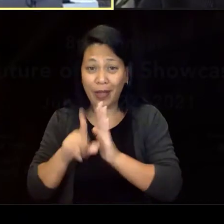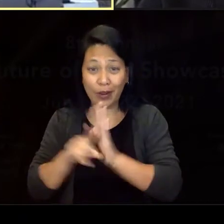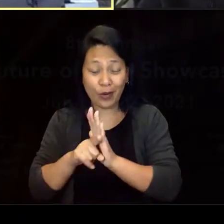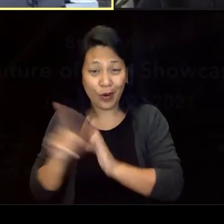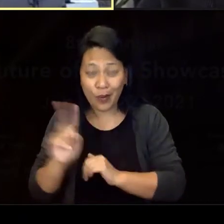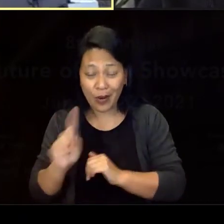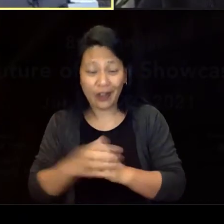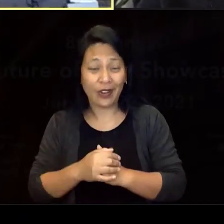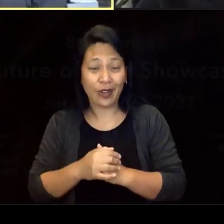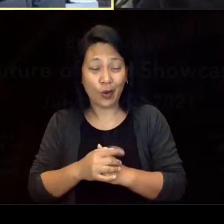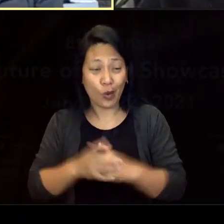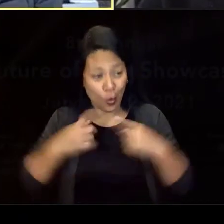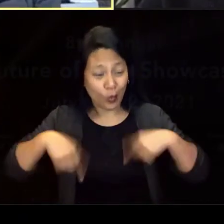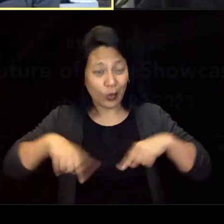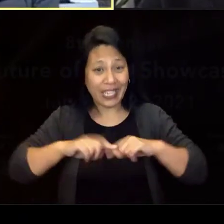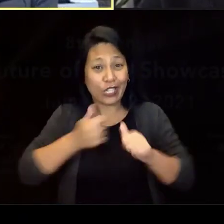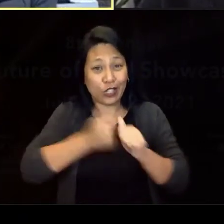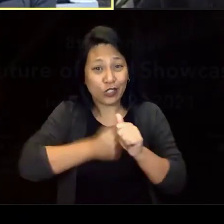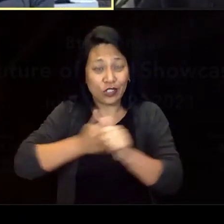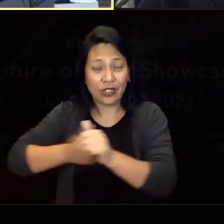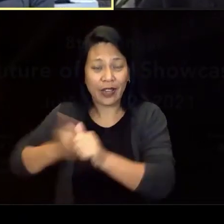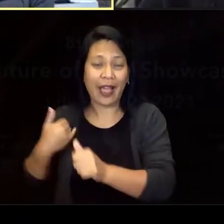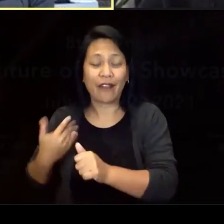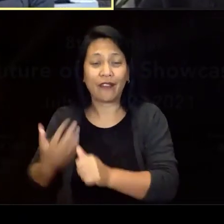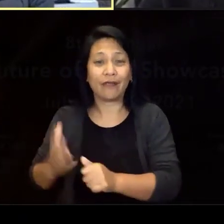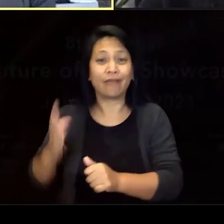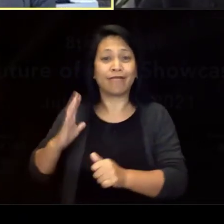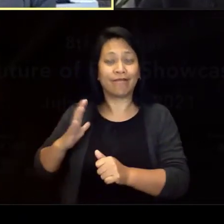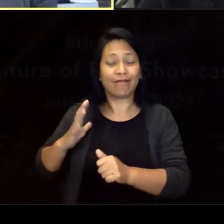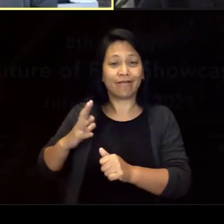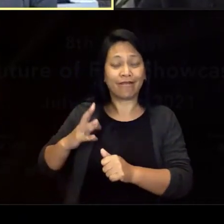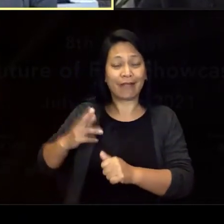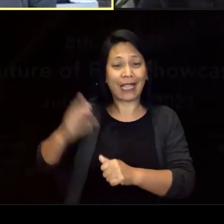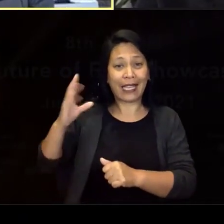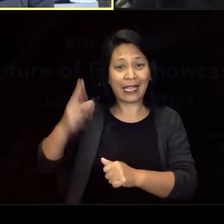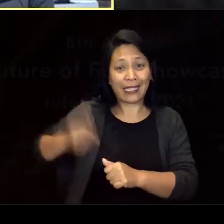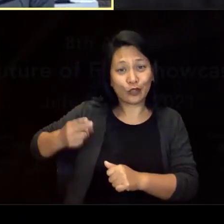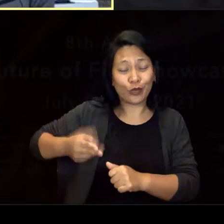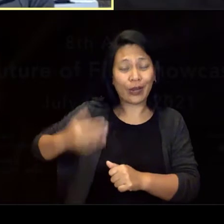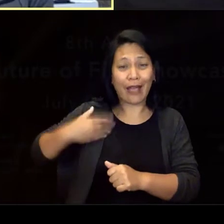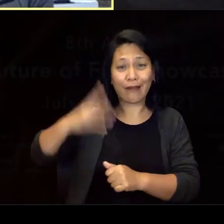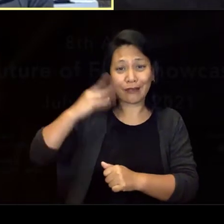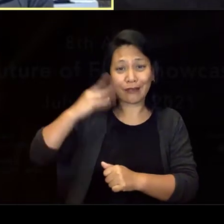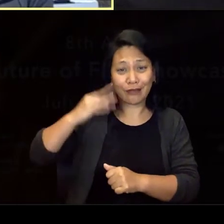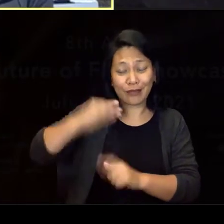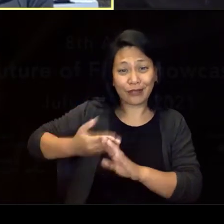So we have our own paths and sometimes that kind of comes up into stories depending on what we're working on.